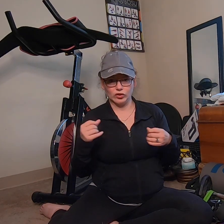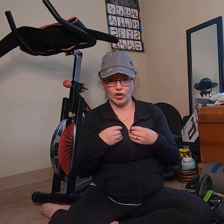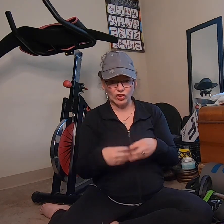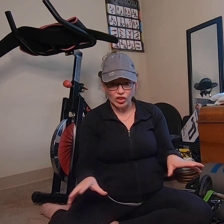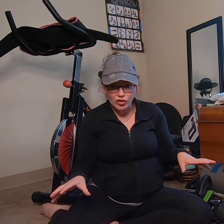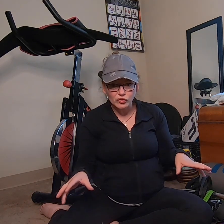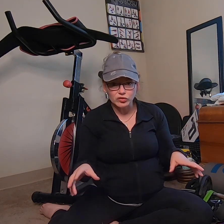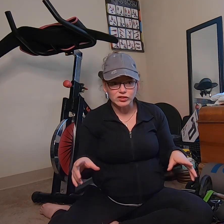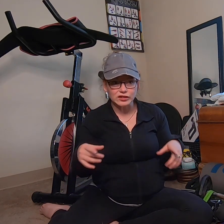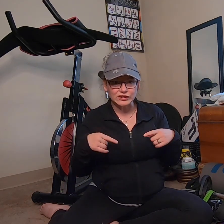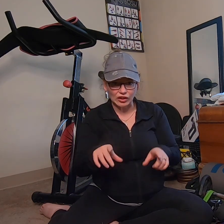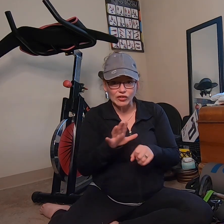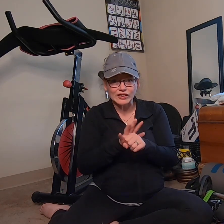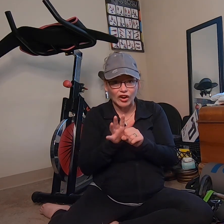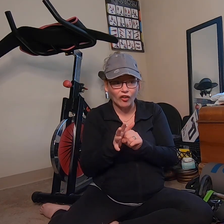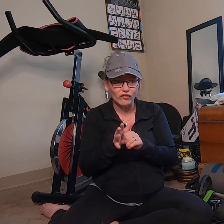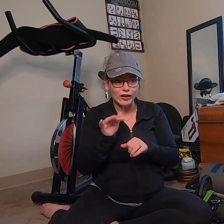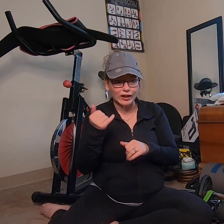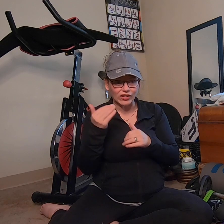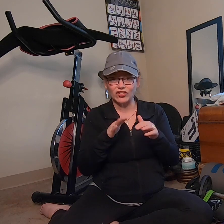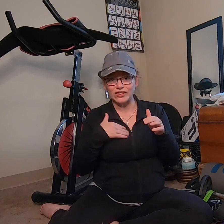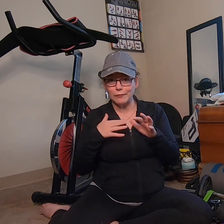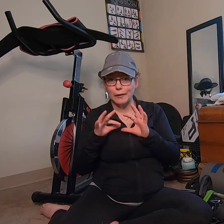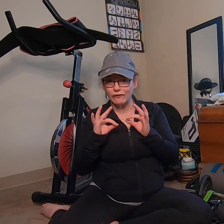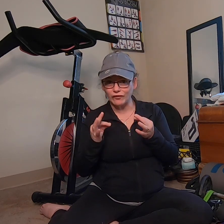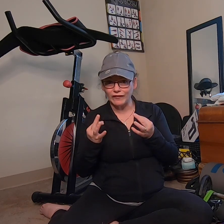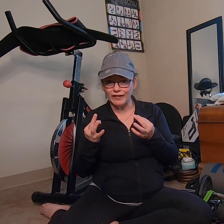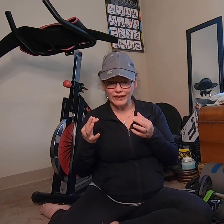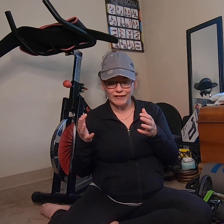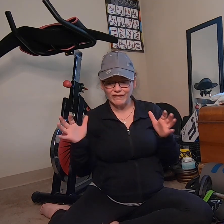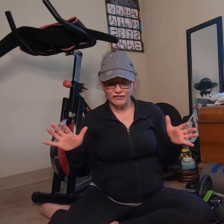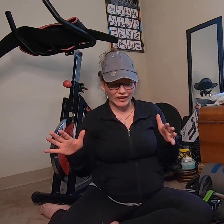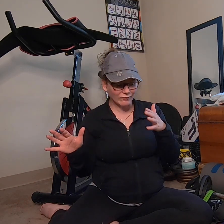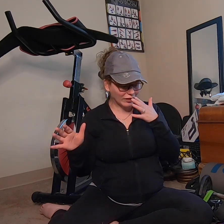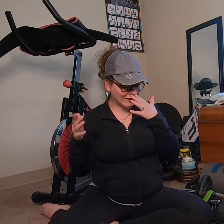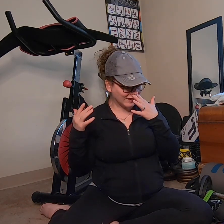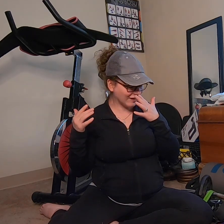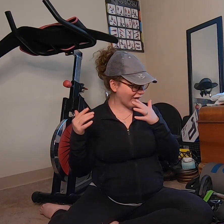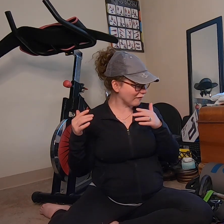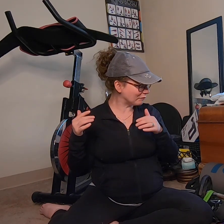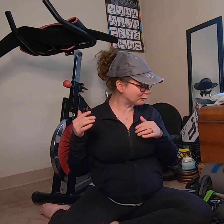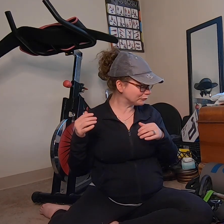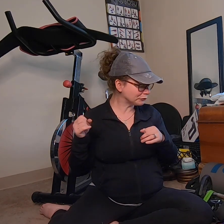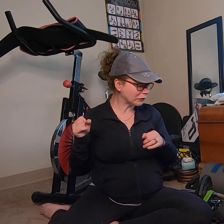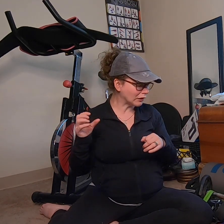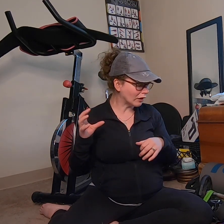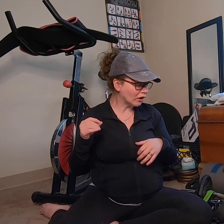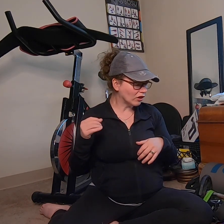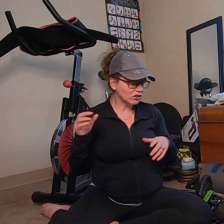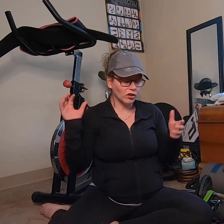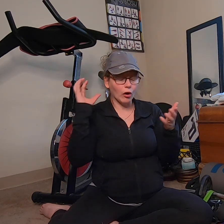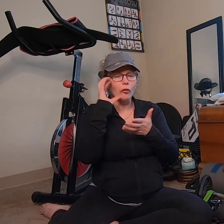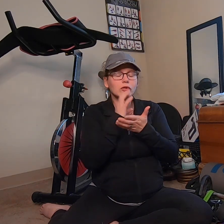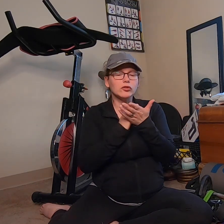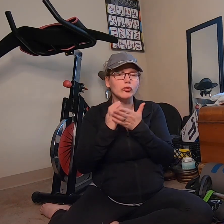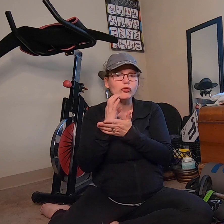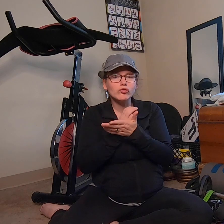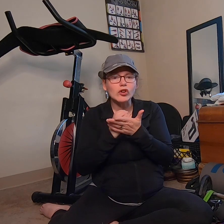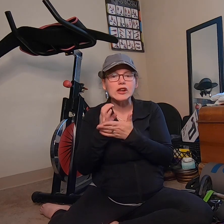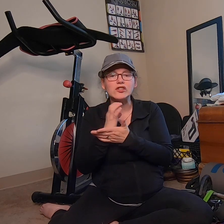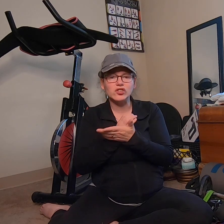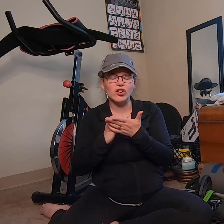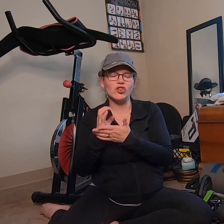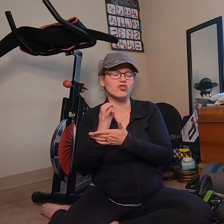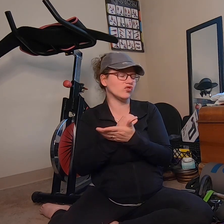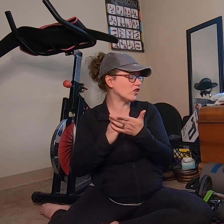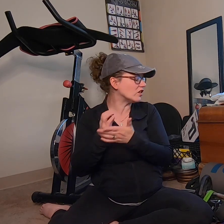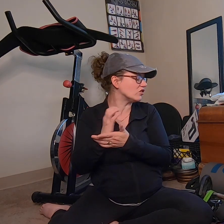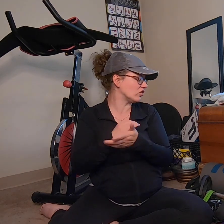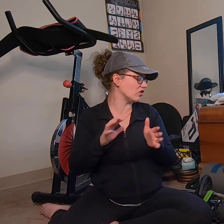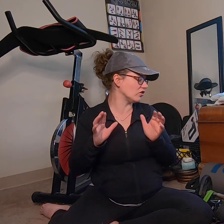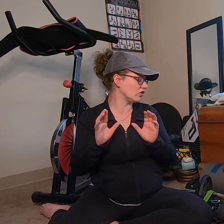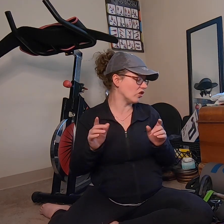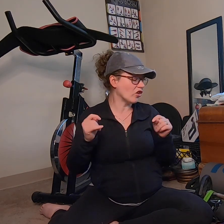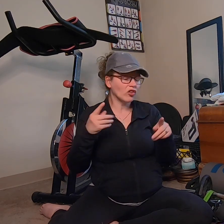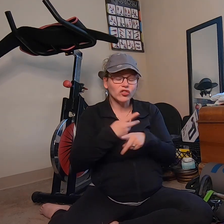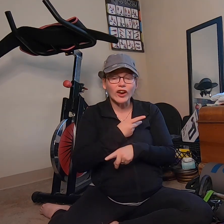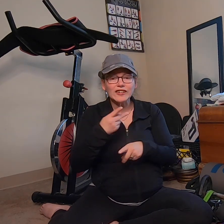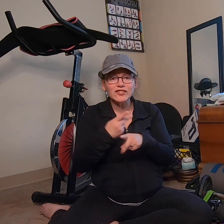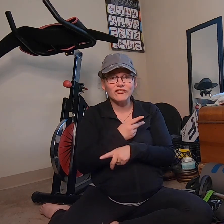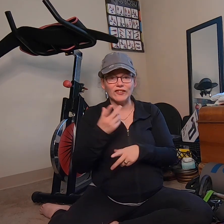could lose during covid and other than my family you know so I was doing research time